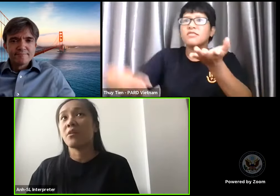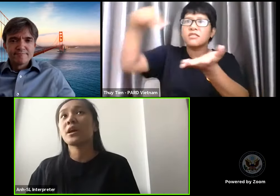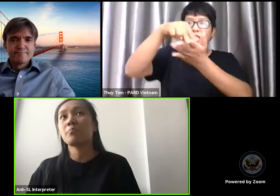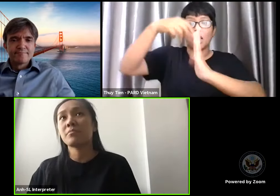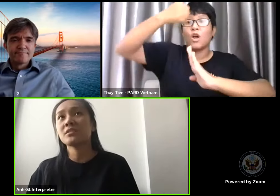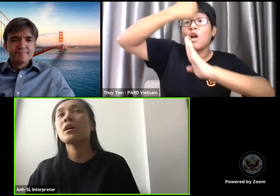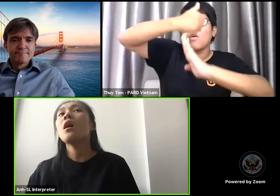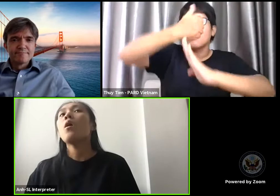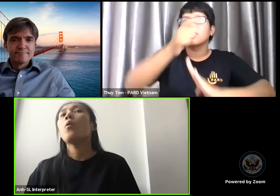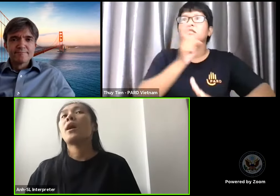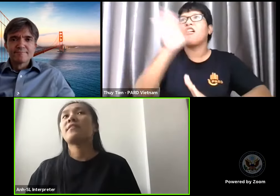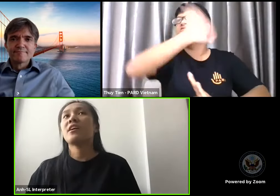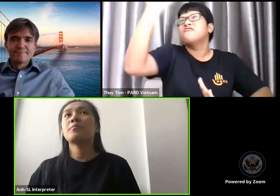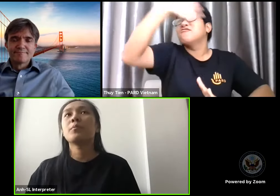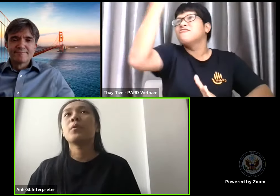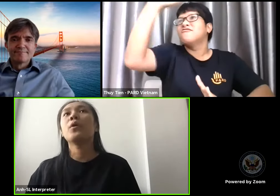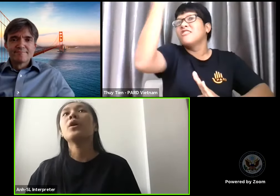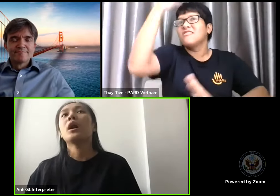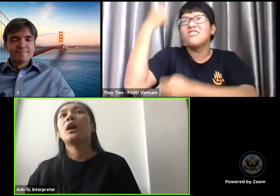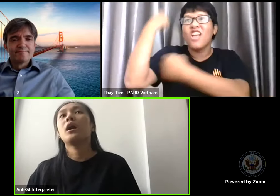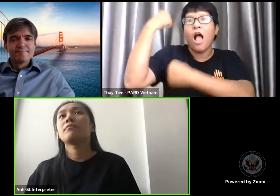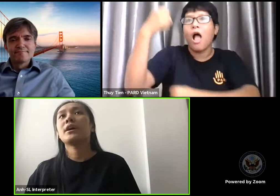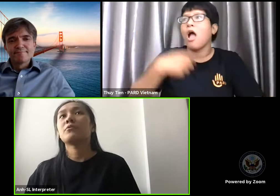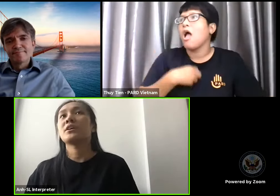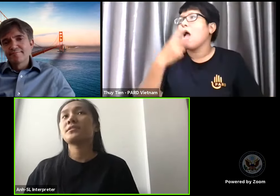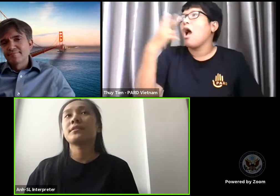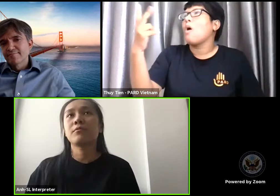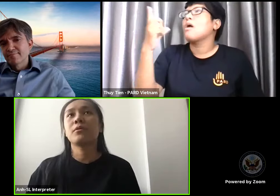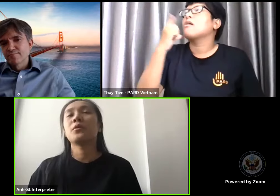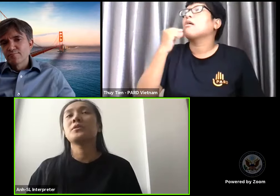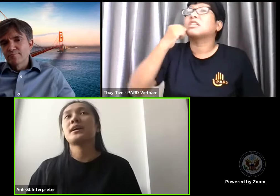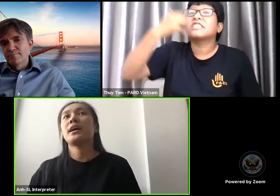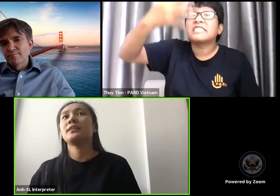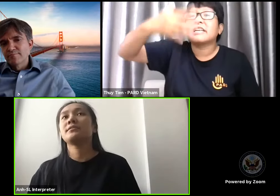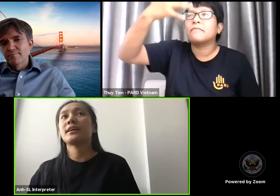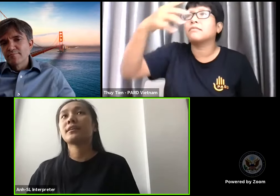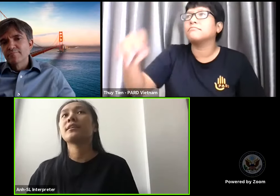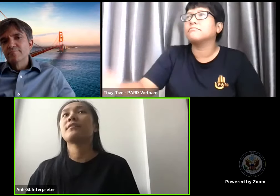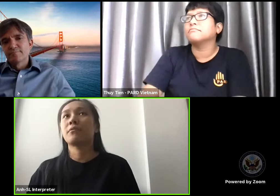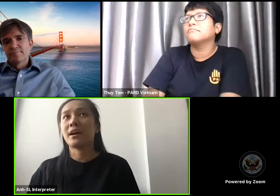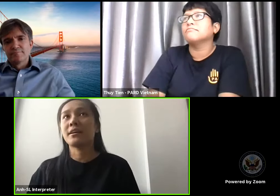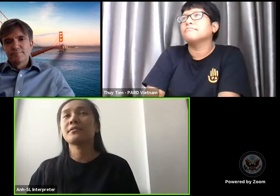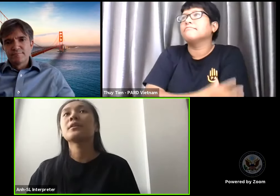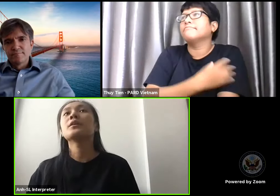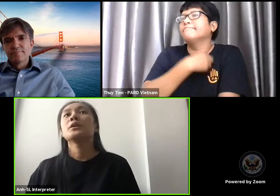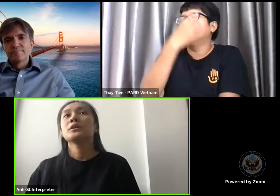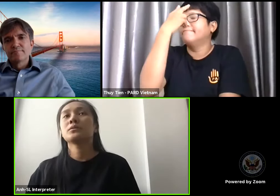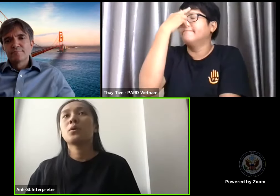now campaigns, where deaf people -- they're raising their voice and taking their rights. So